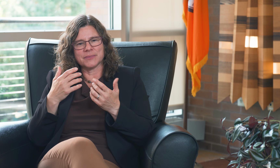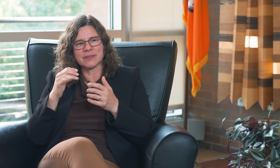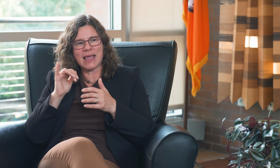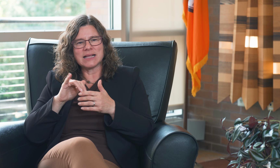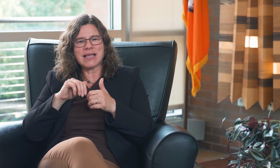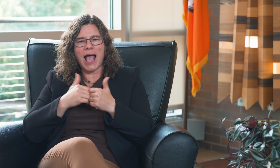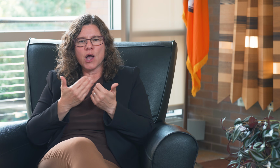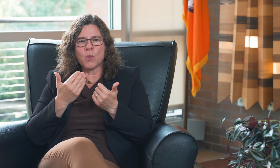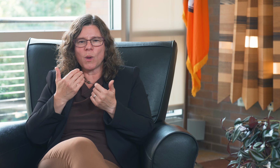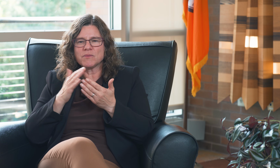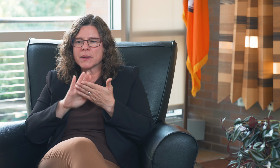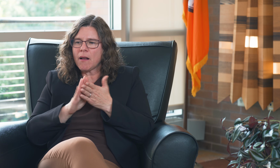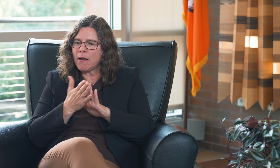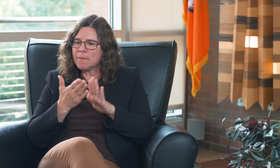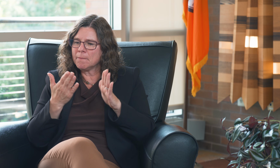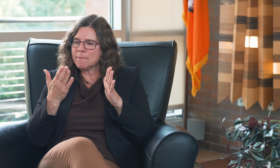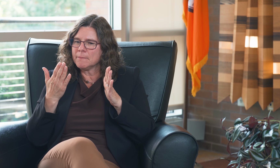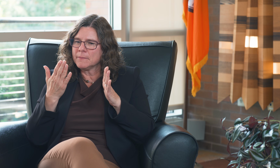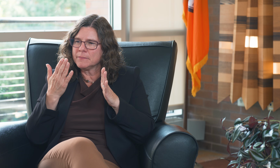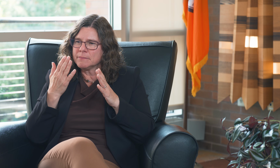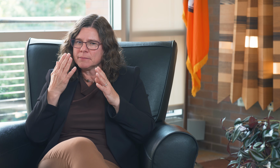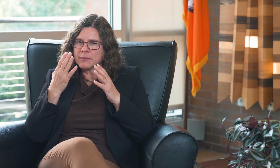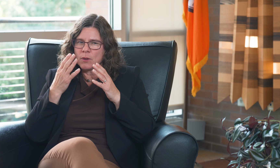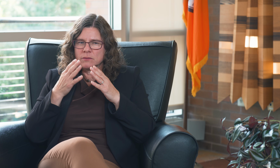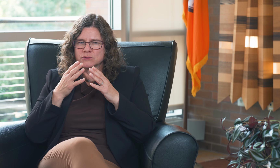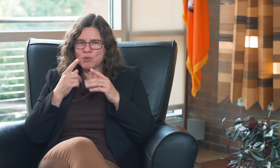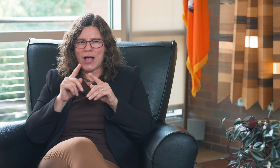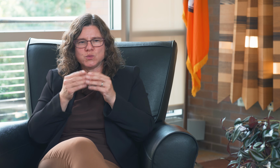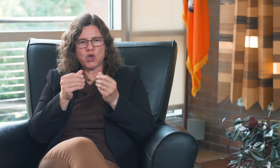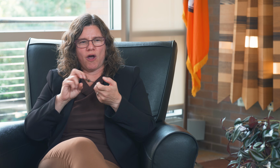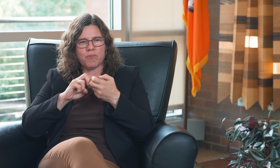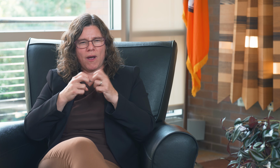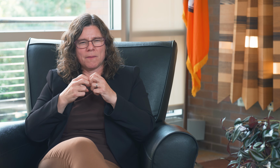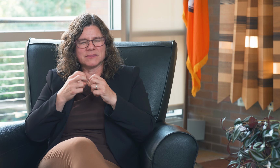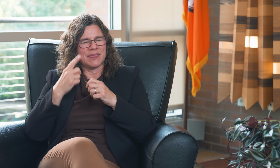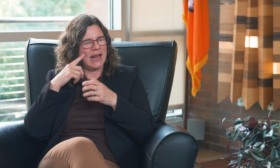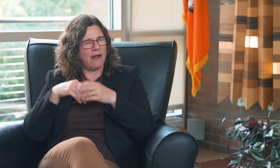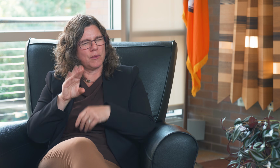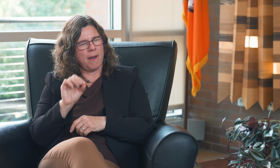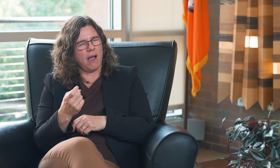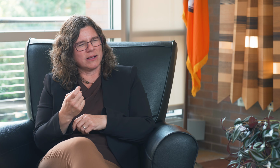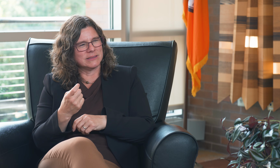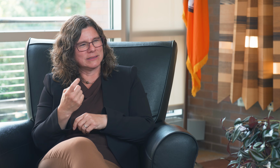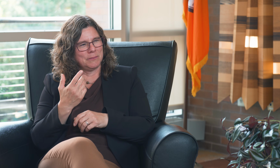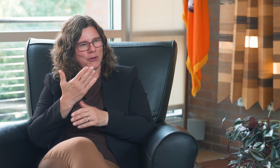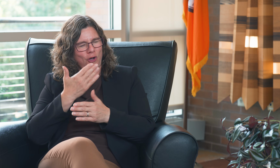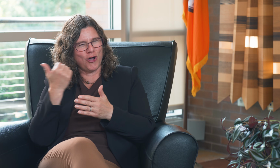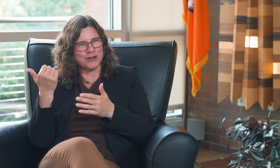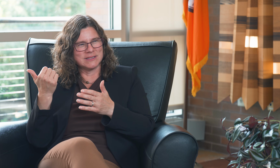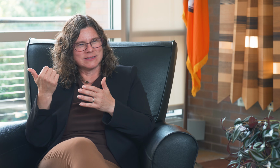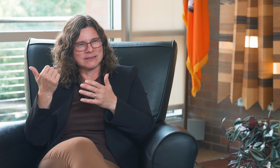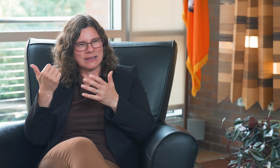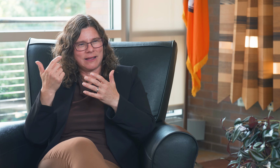And that's what's exciting for me because that's how you try to solve the problems. You have to think outside the box.